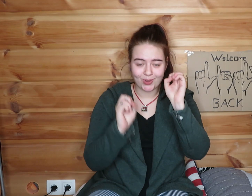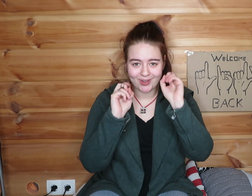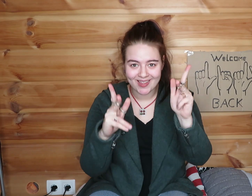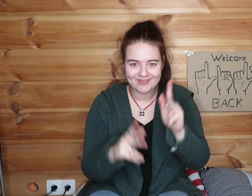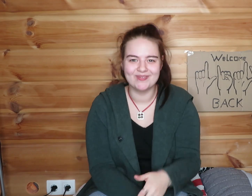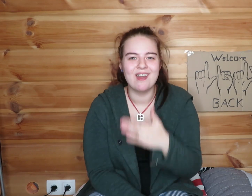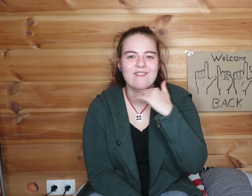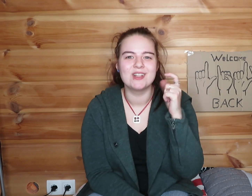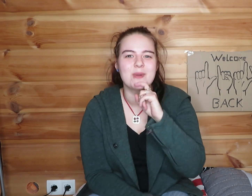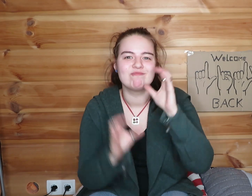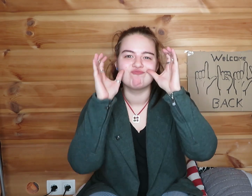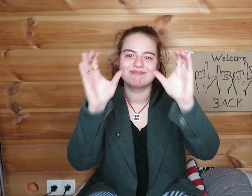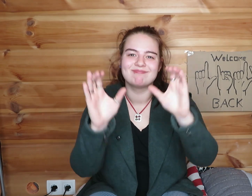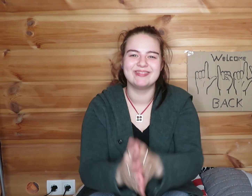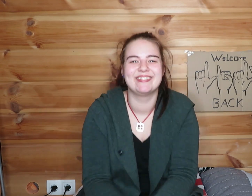Okay? Have fun watching!